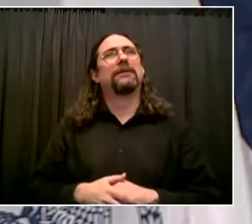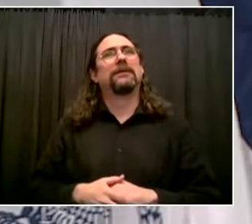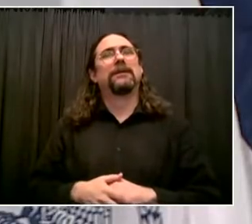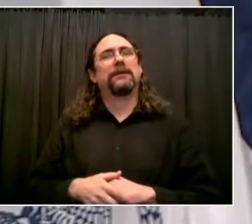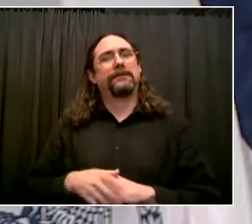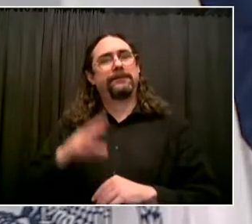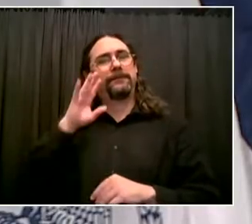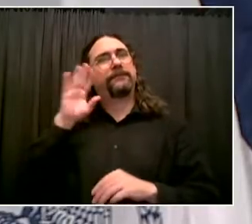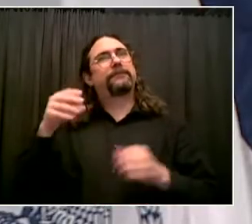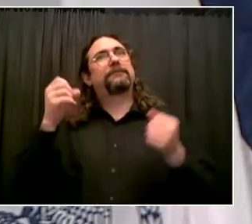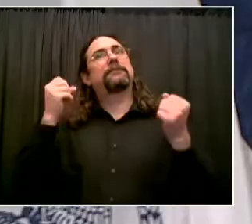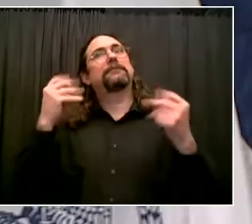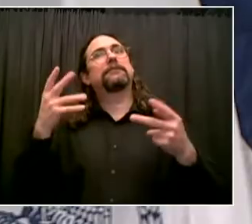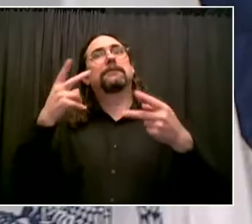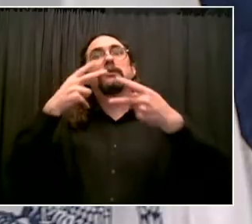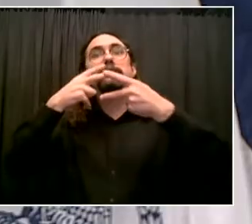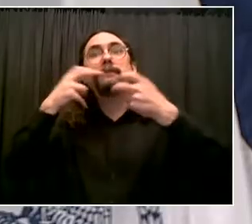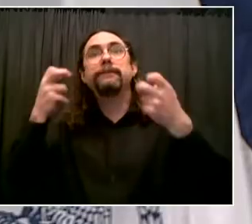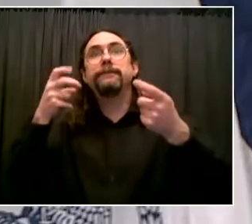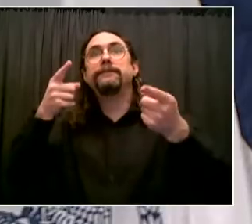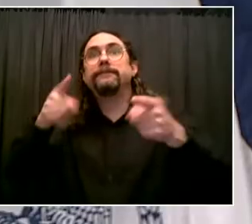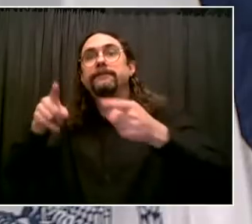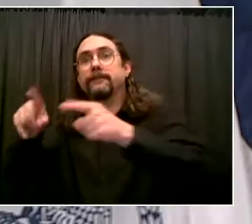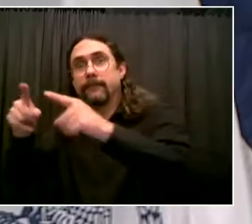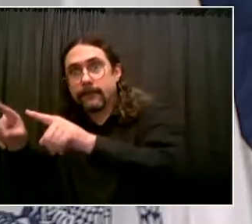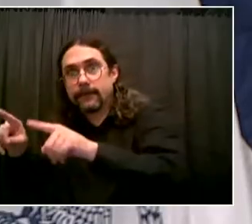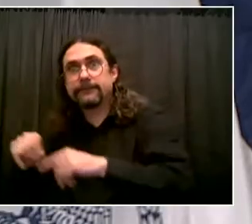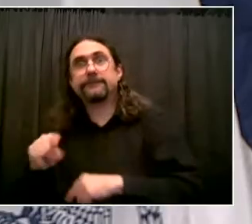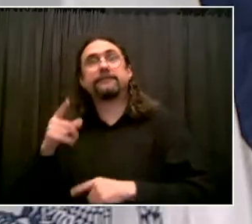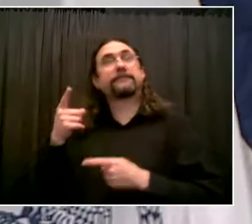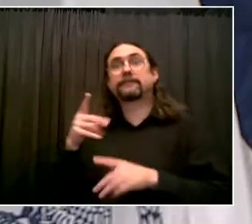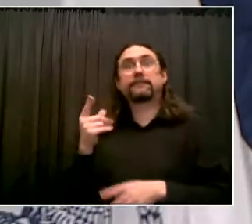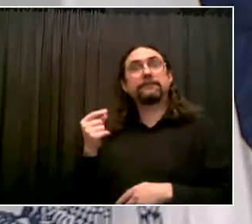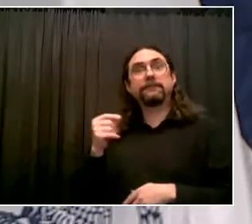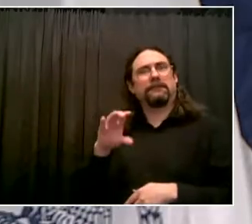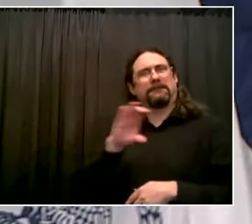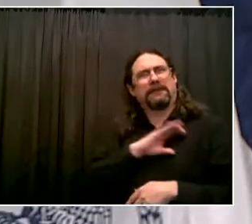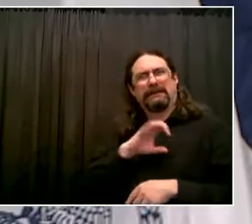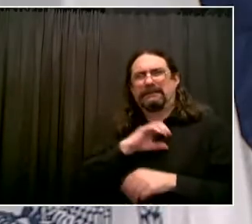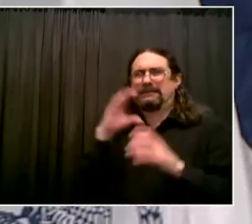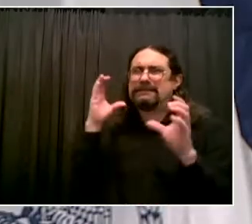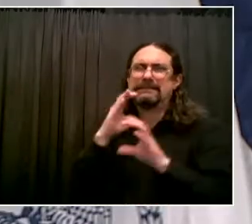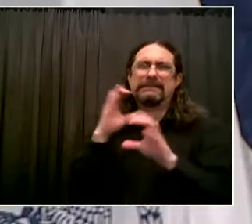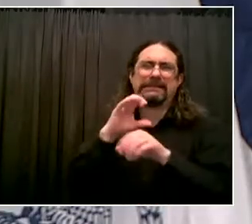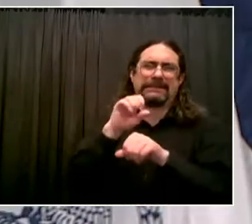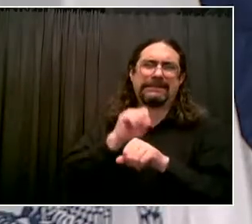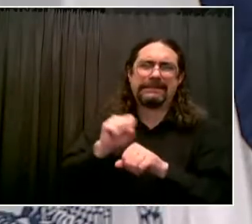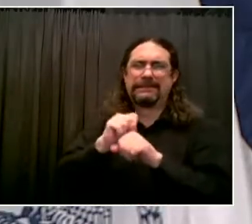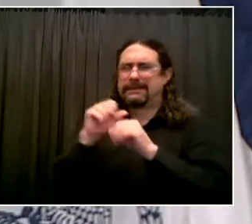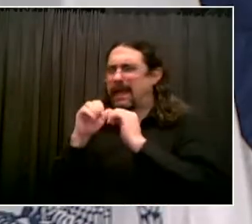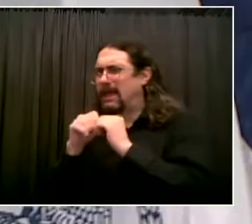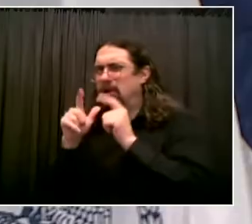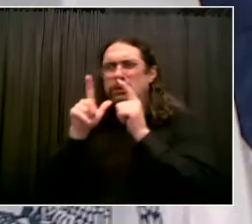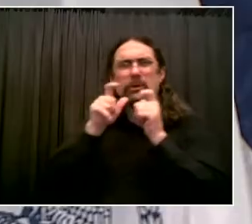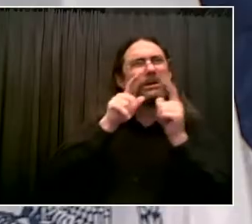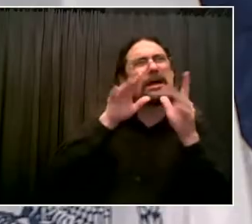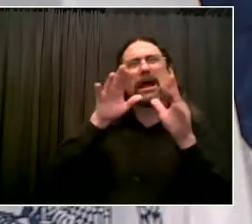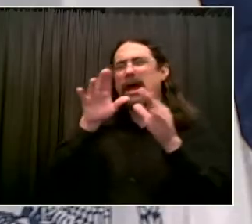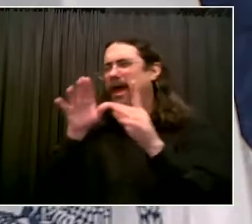AN OUTLET FOR